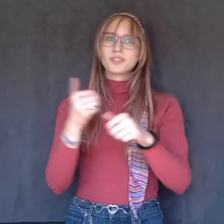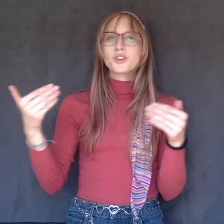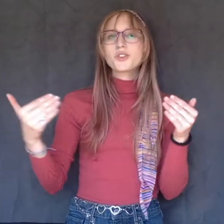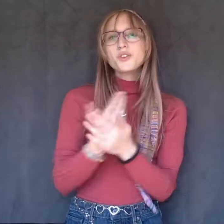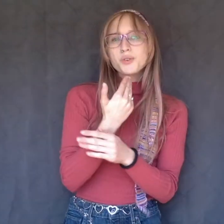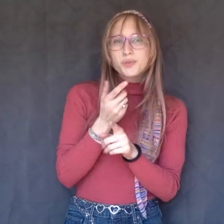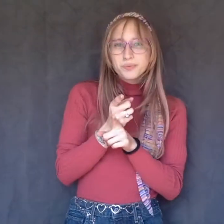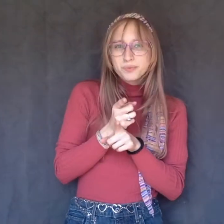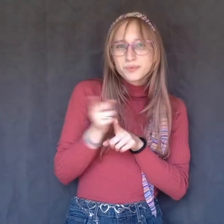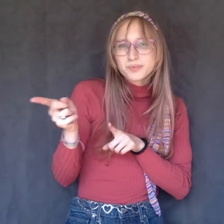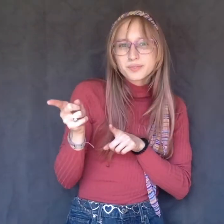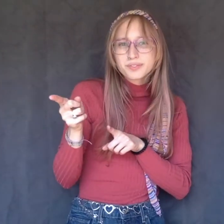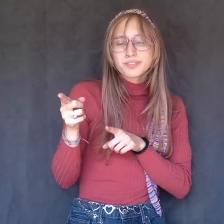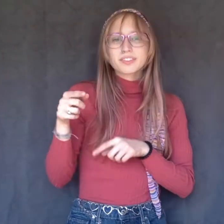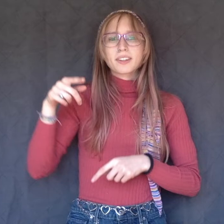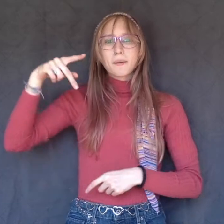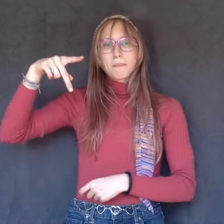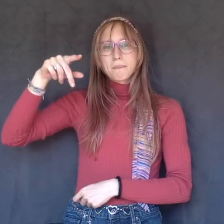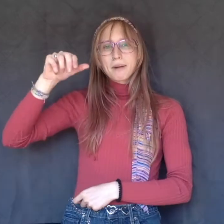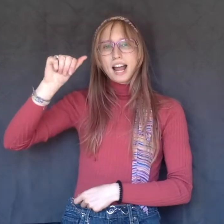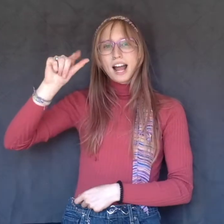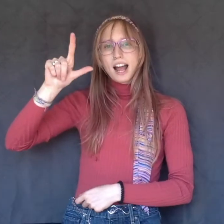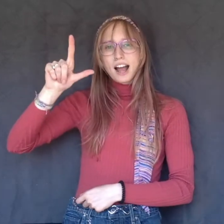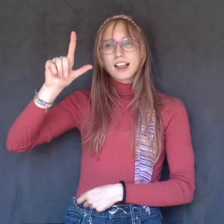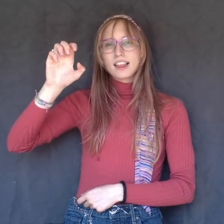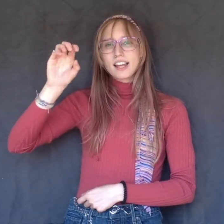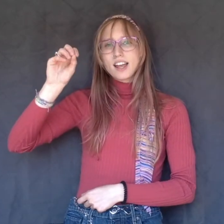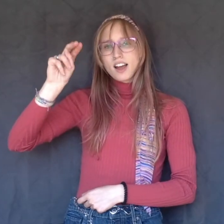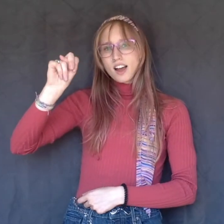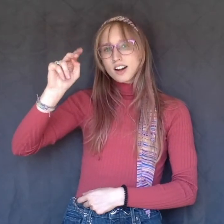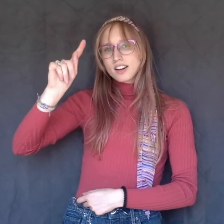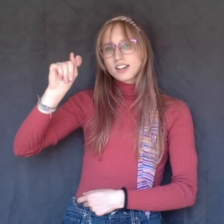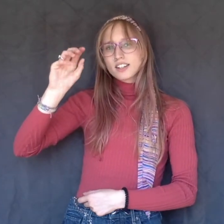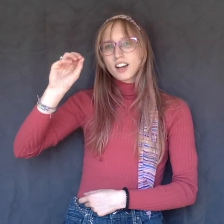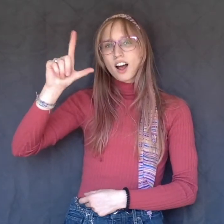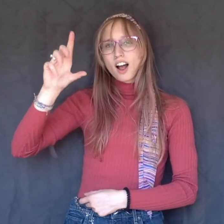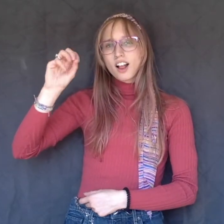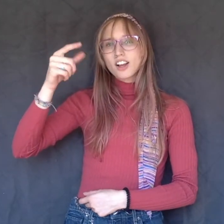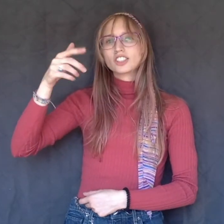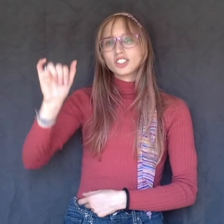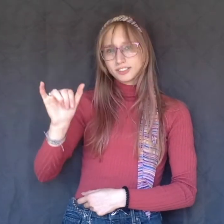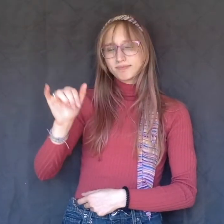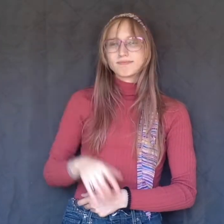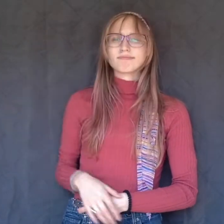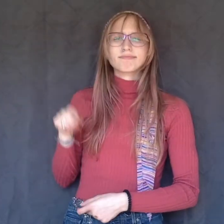She founded a new branch, a specialty, of science called paleontology.